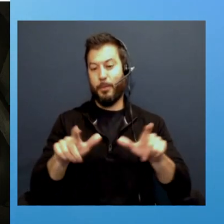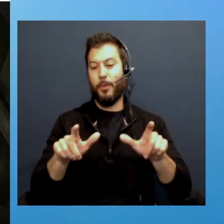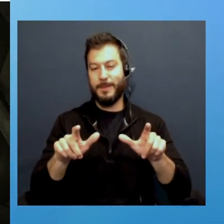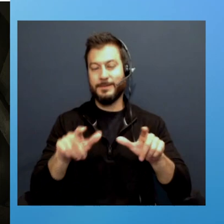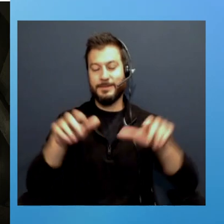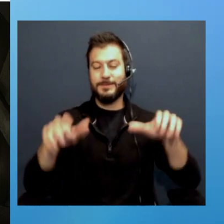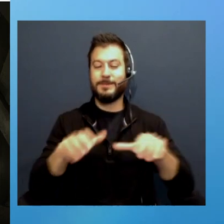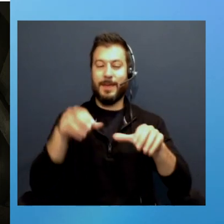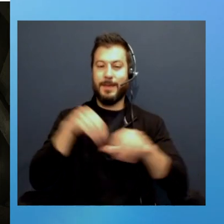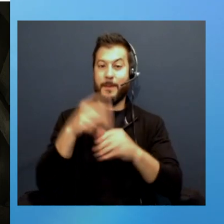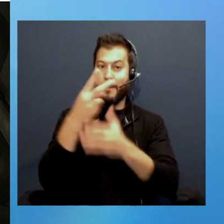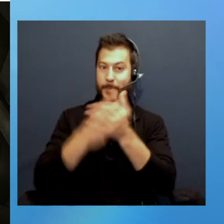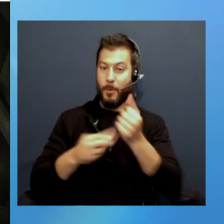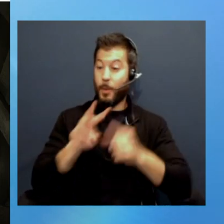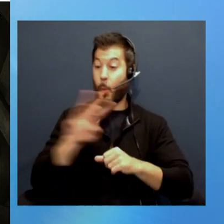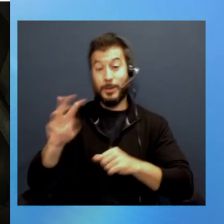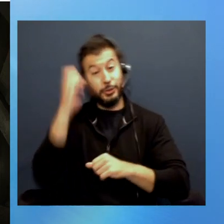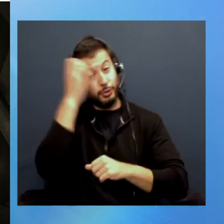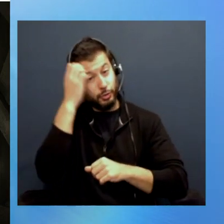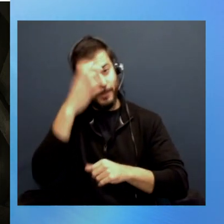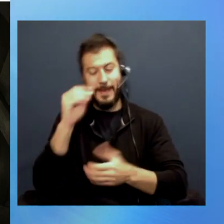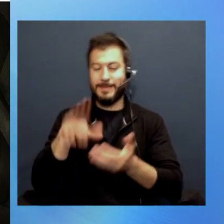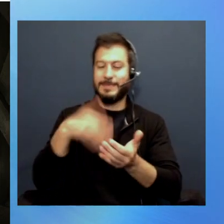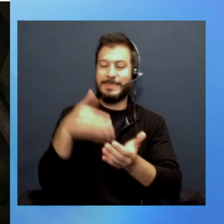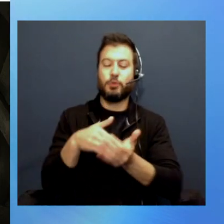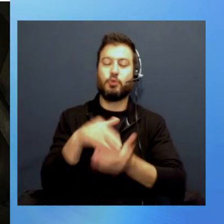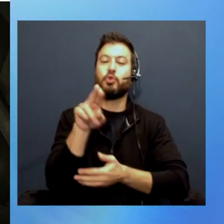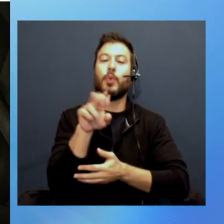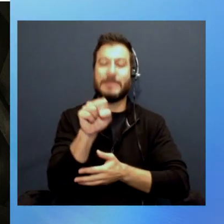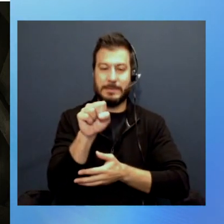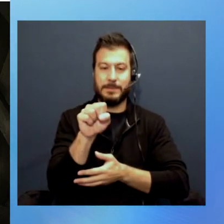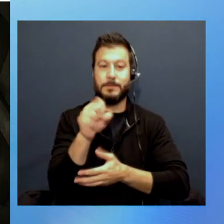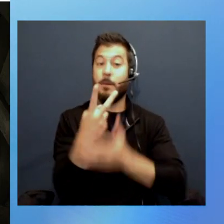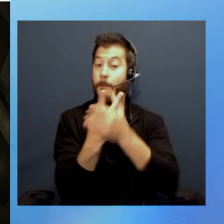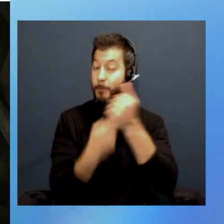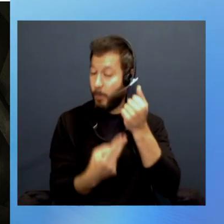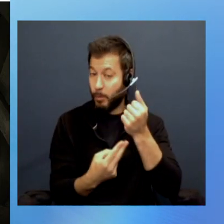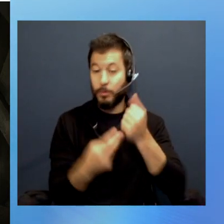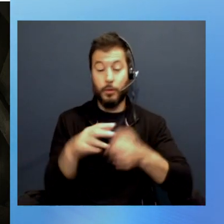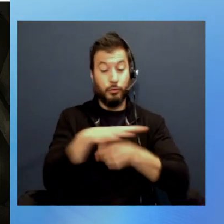This deployment is done in both Western Europe and Central US.